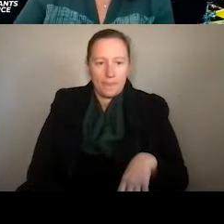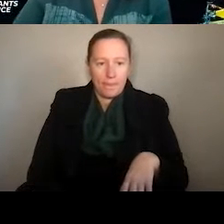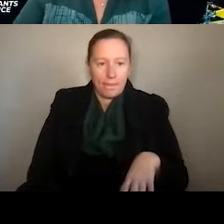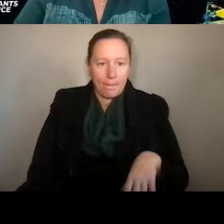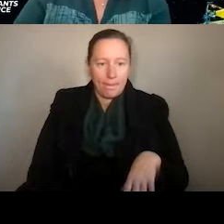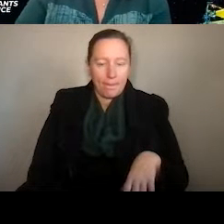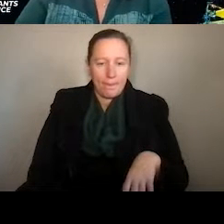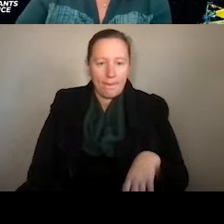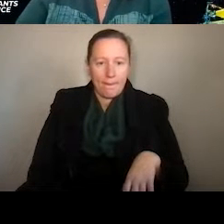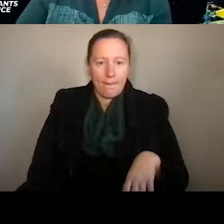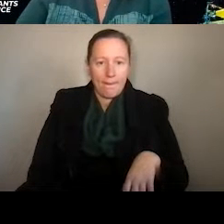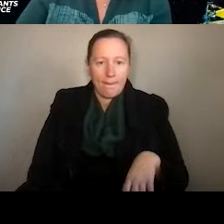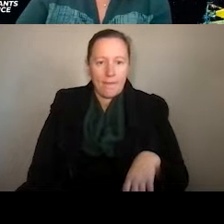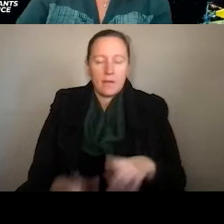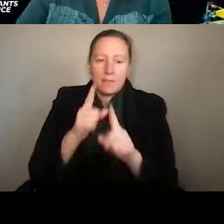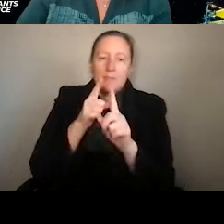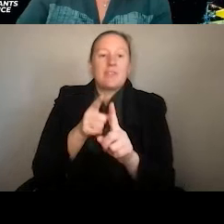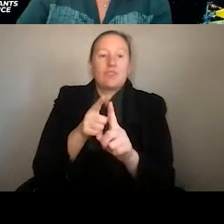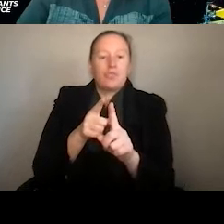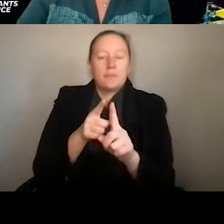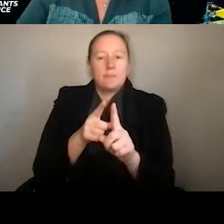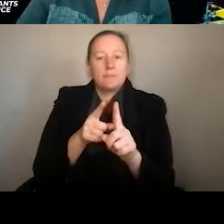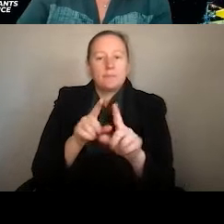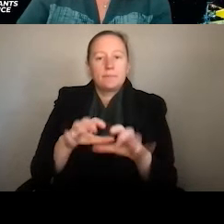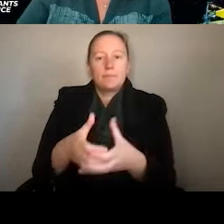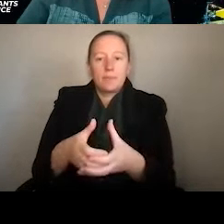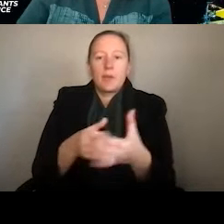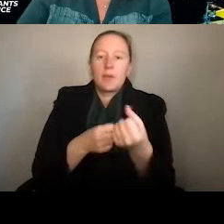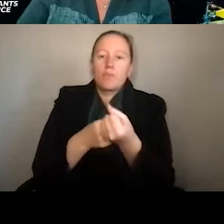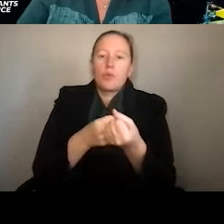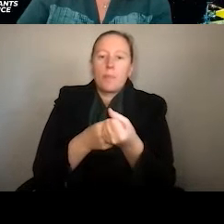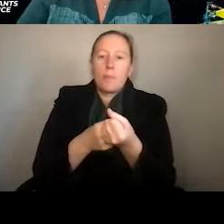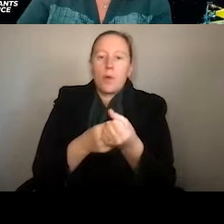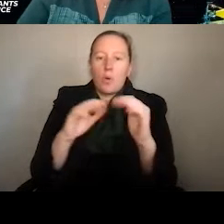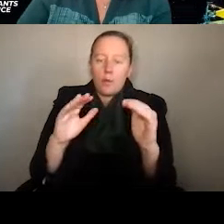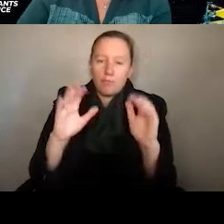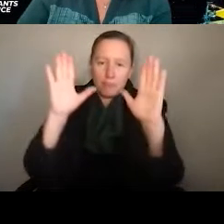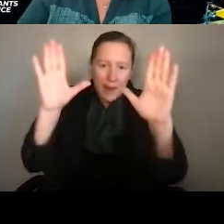The mission of this division is to promote excellence in undergraduate STEM Education